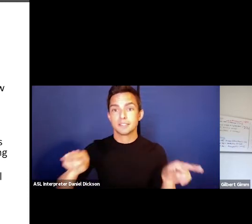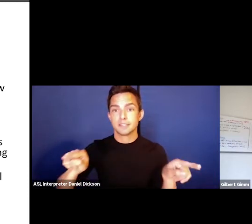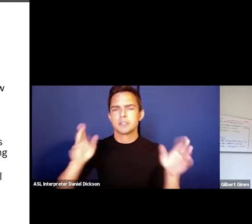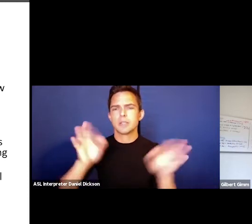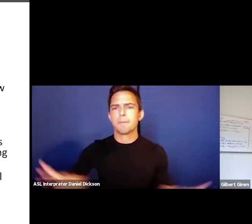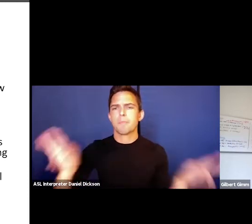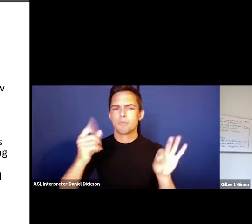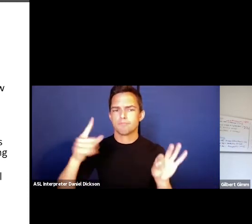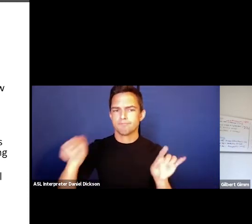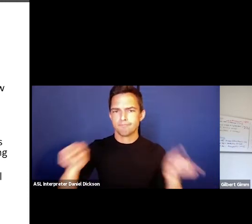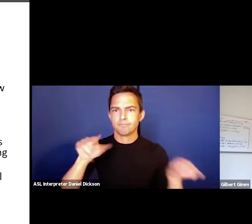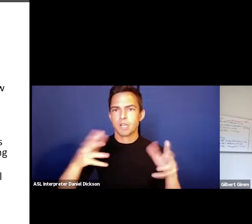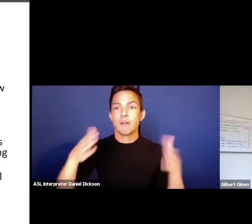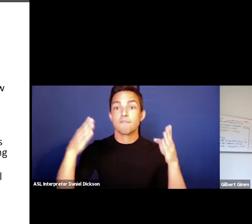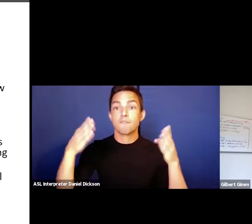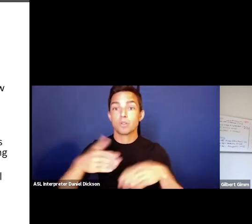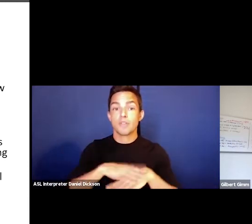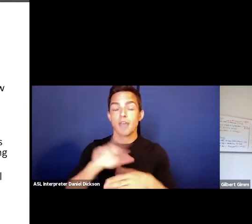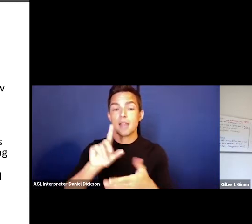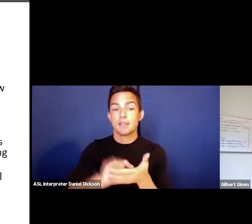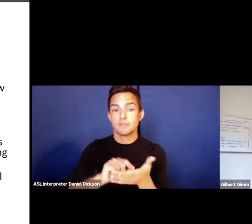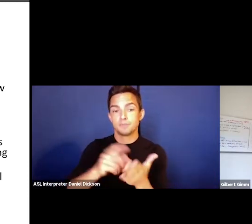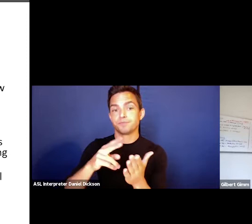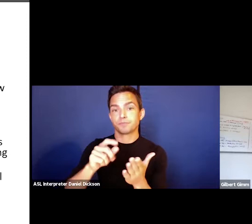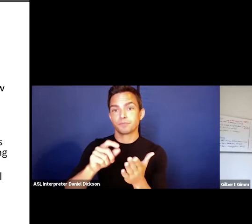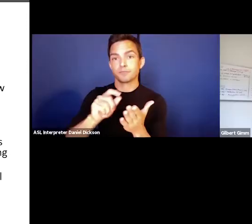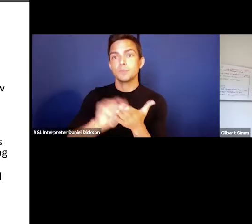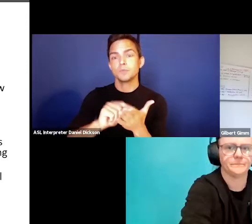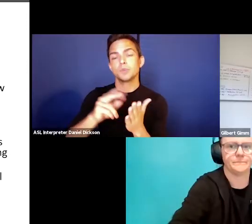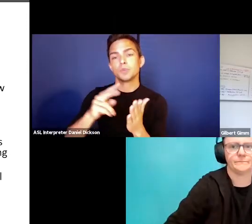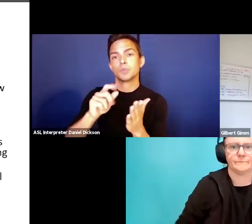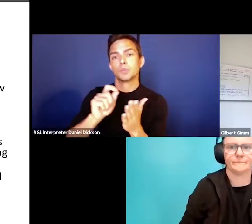in the literature in terms of negative health outcomes are associated with chronic loneliness.